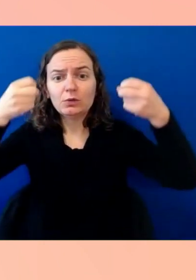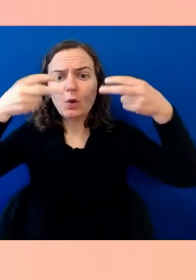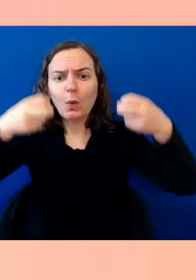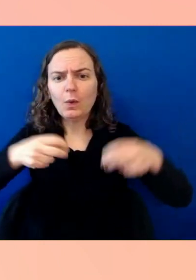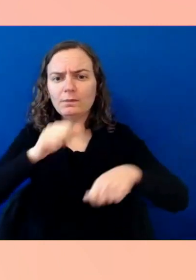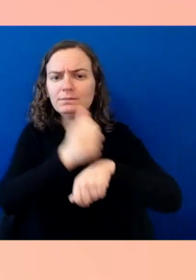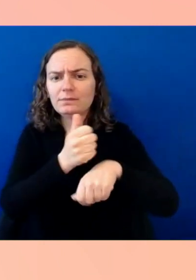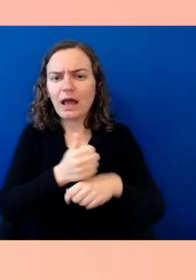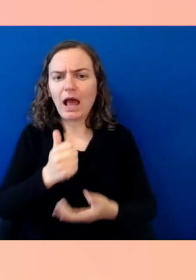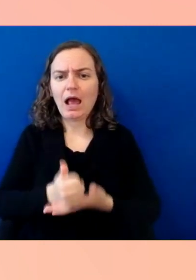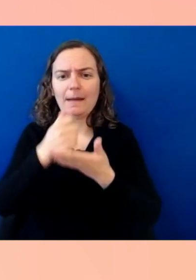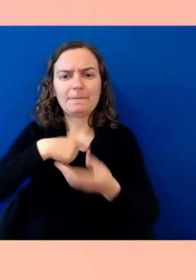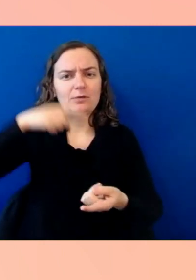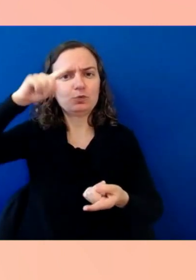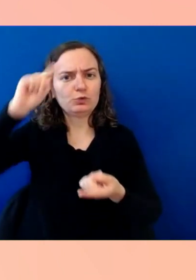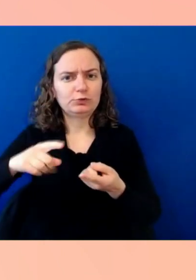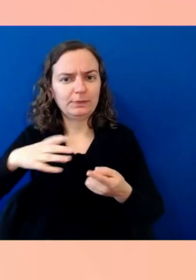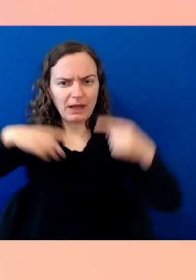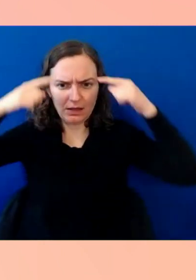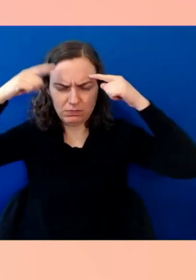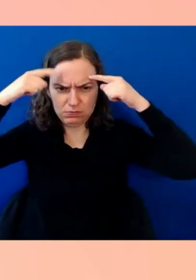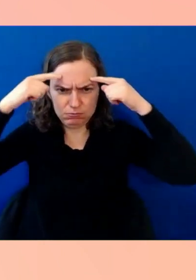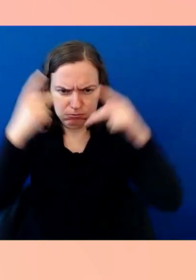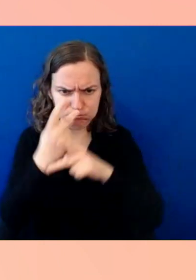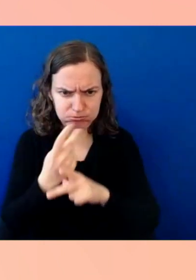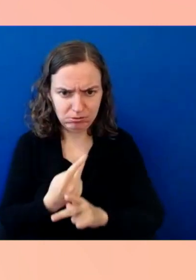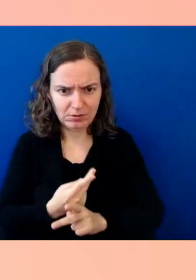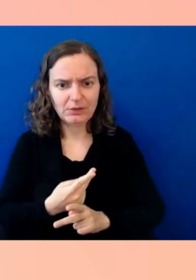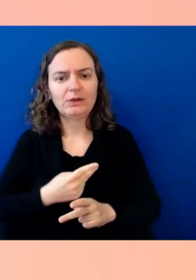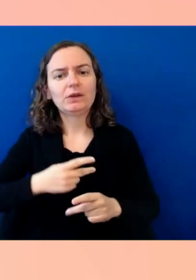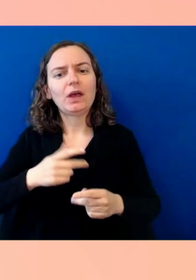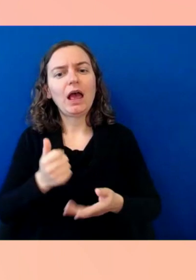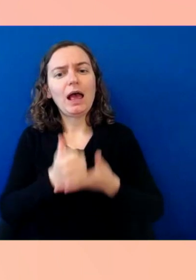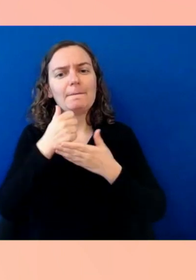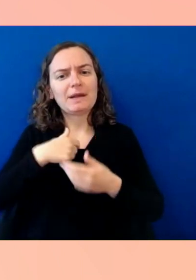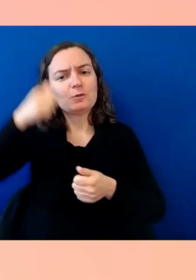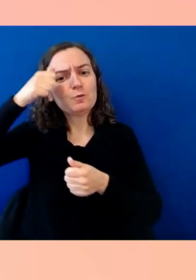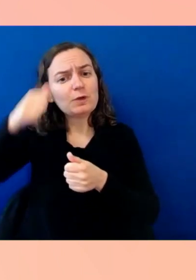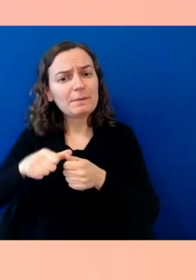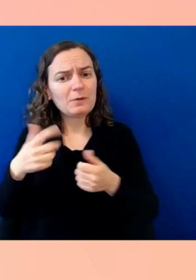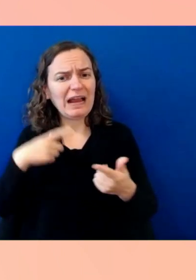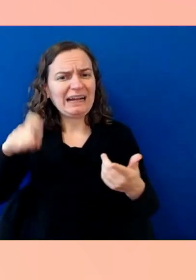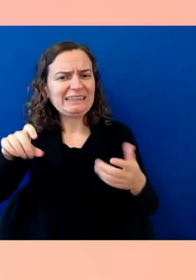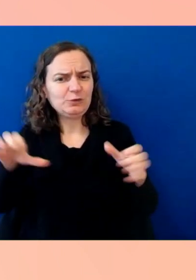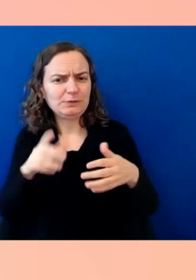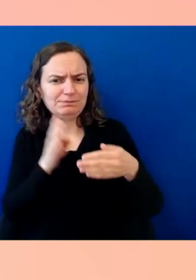To Do which helps me remember what I need to complete since my working memory is reduced compared to others.